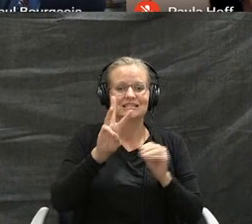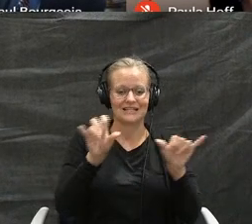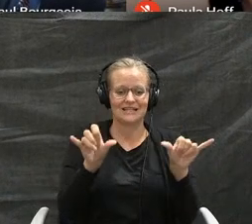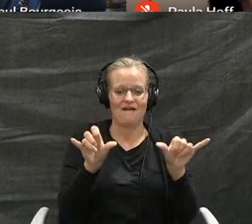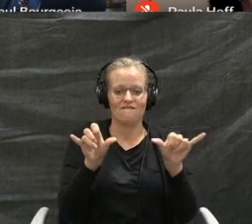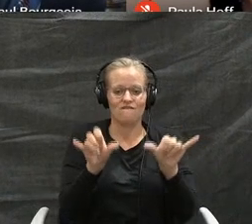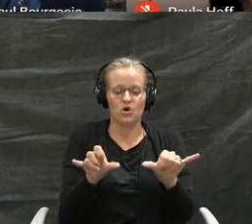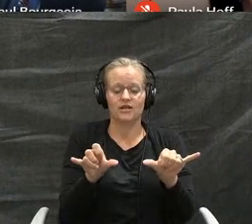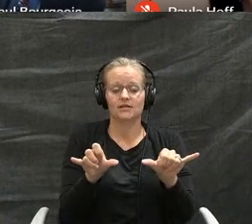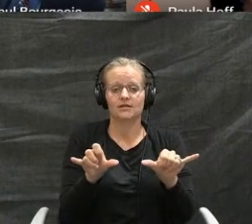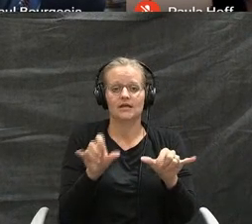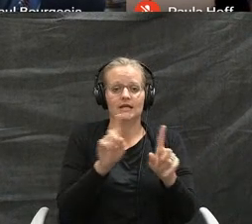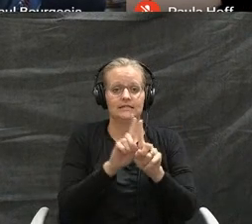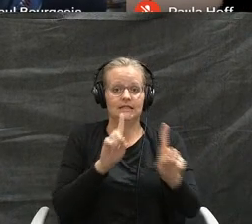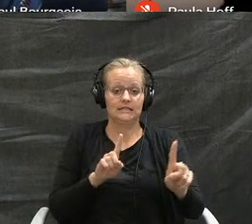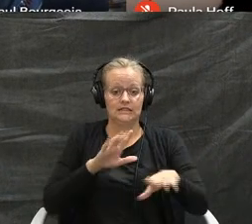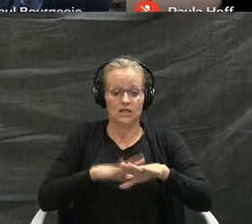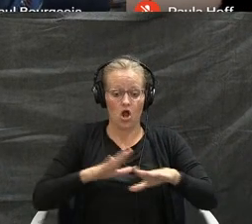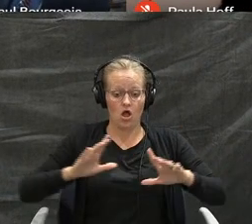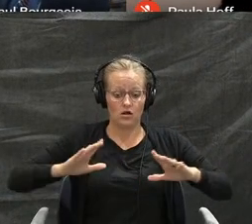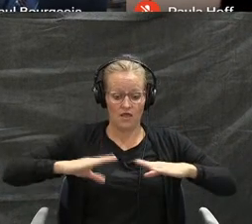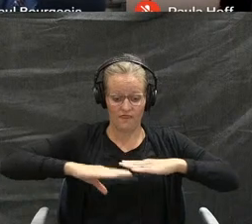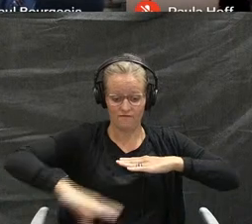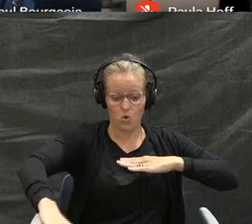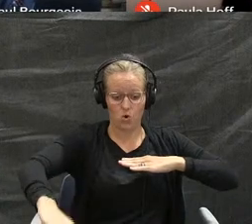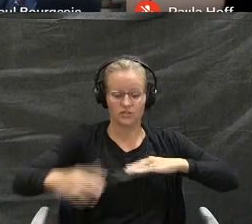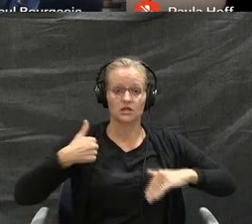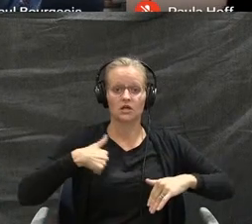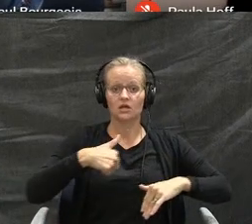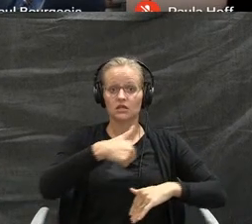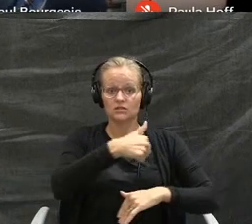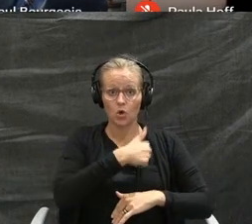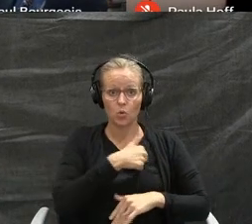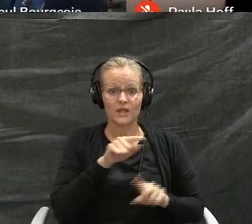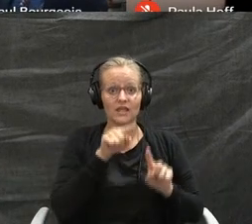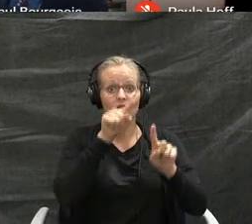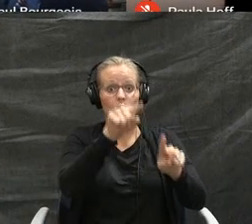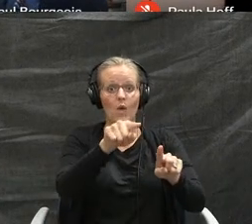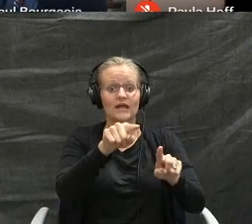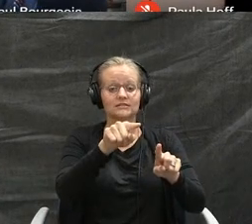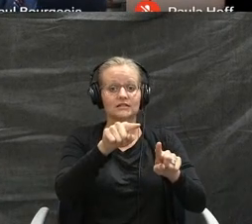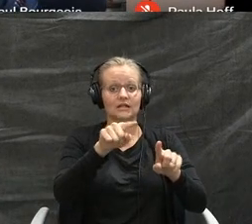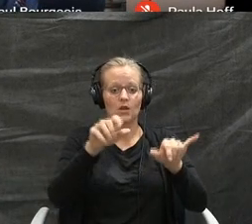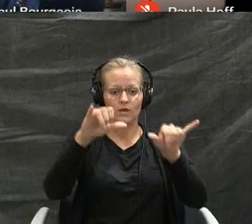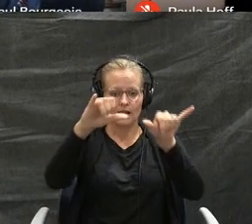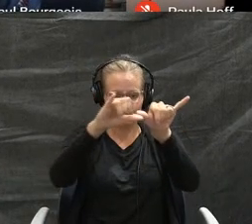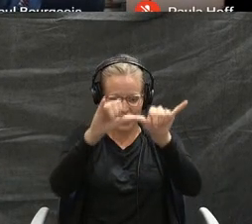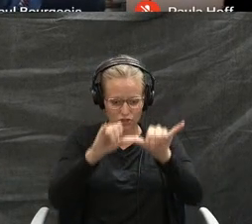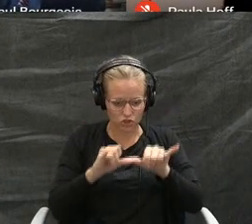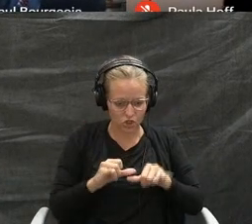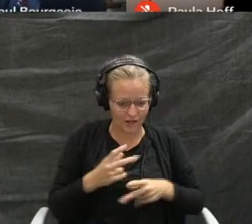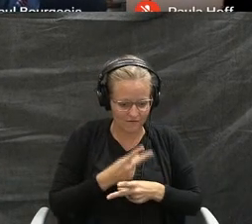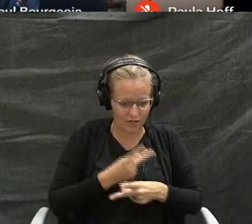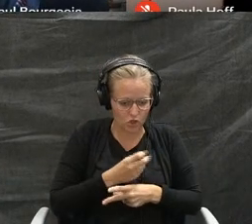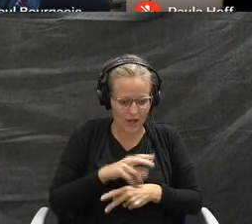considerable amount and so we went out and we wield the elementary school main hallways. We found out we have one point 6 miles of hallways in the